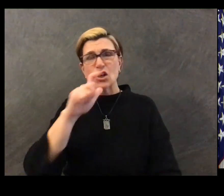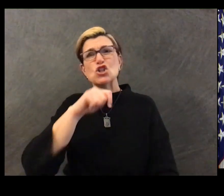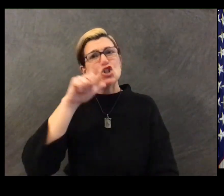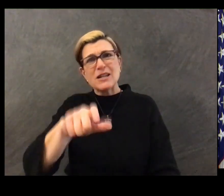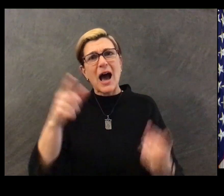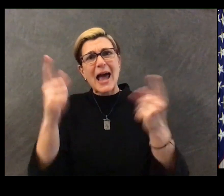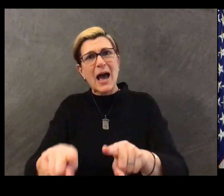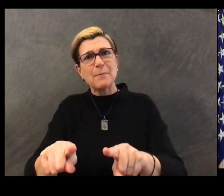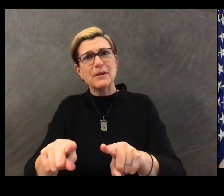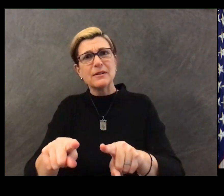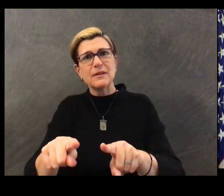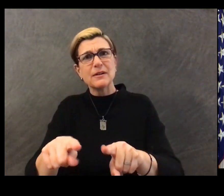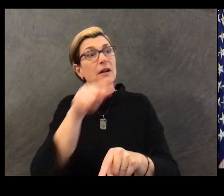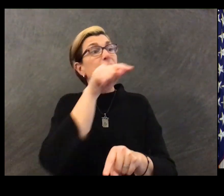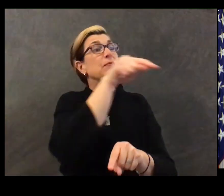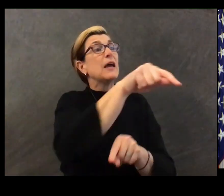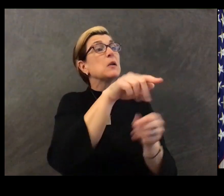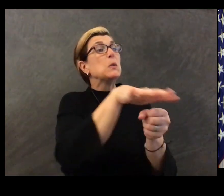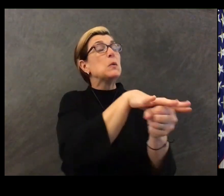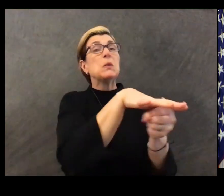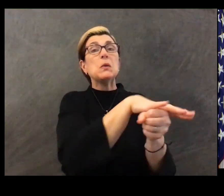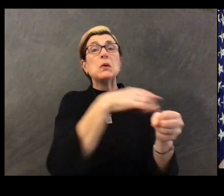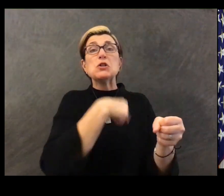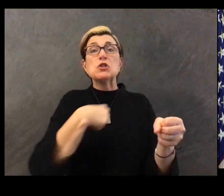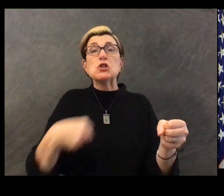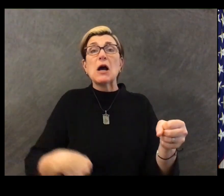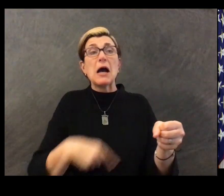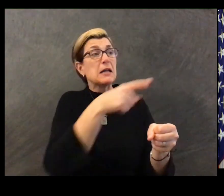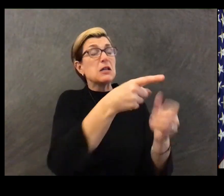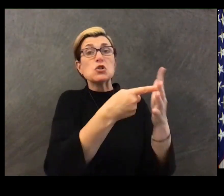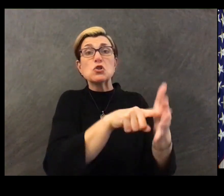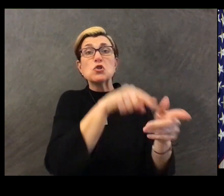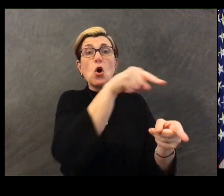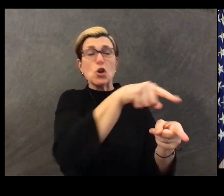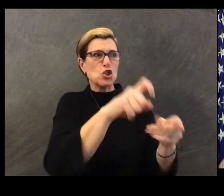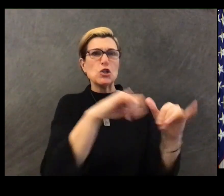left that little area where it started you know it and I know it and they know